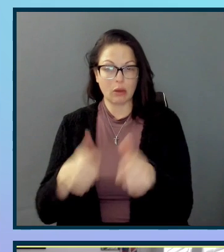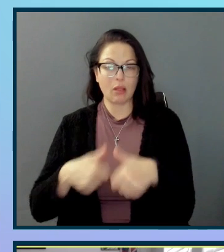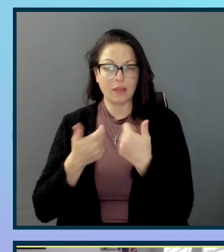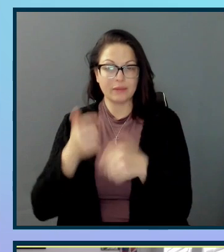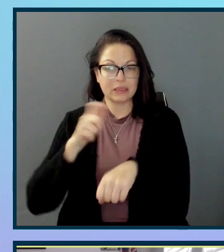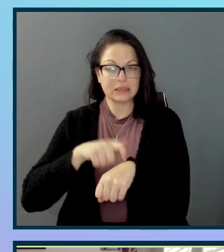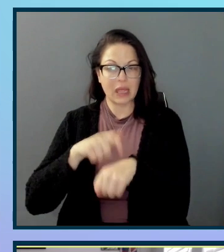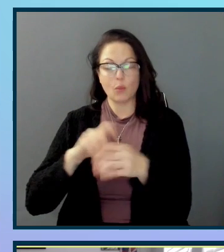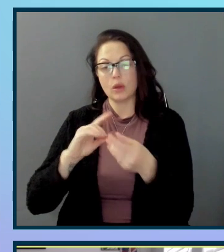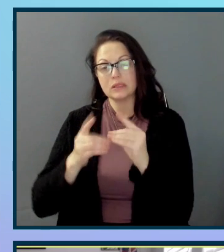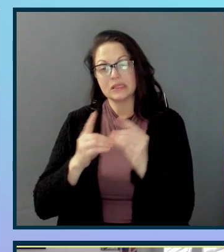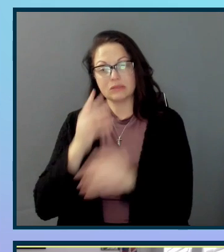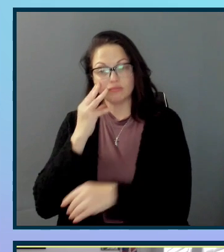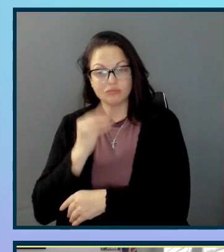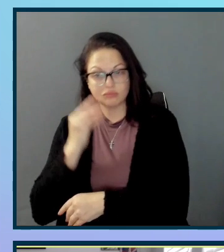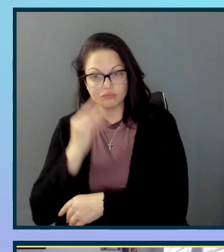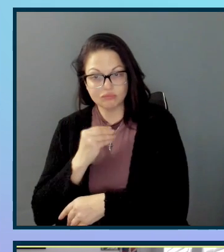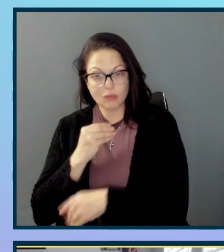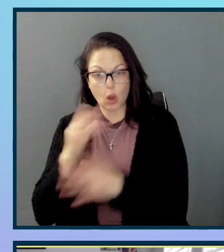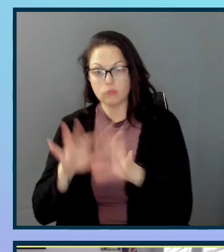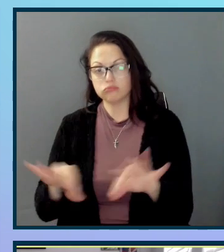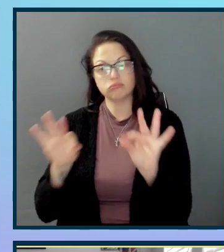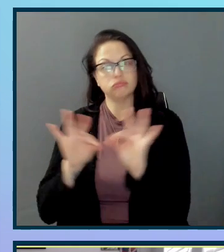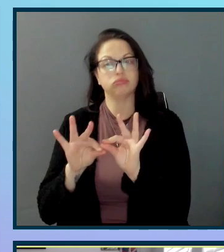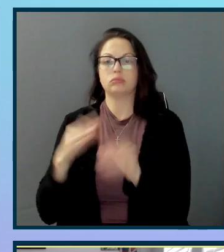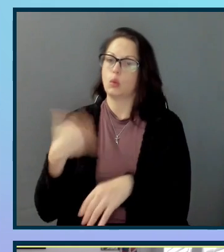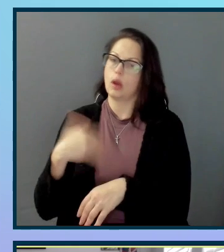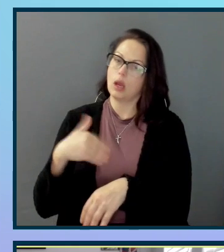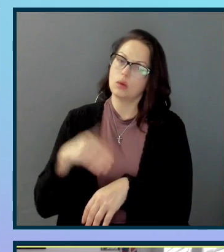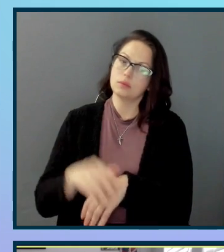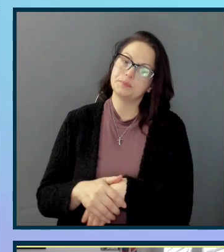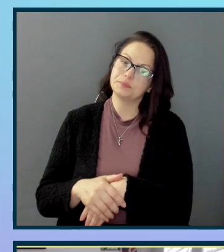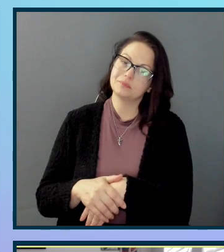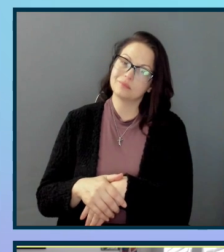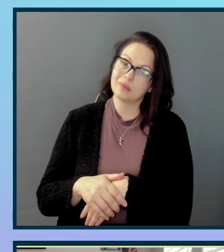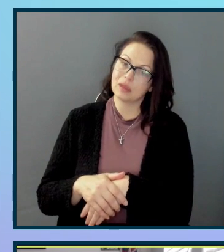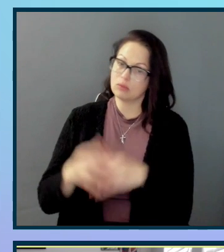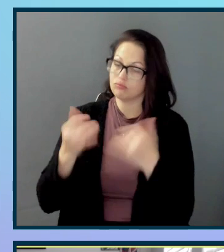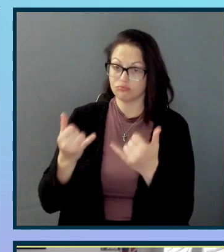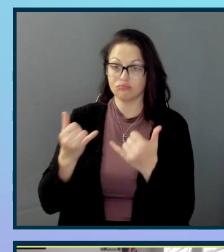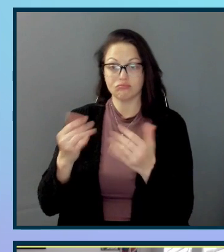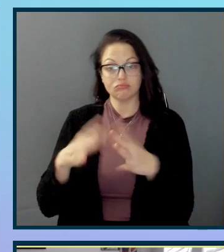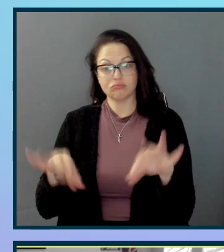when digital experiences are ubiquitous. They are becoming increasingly essential for self-care,